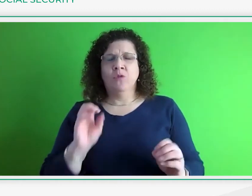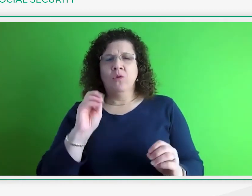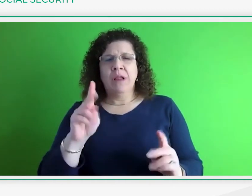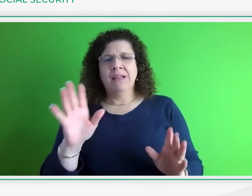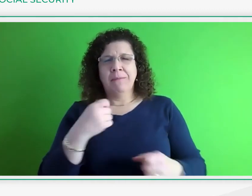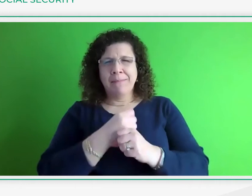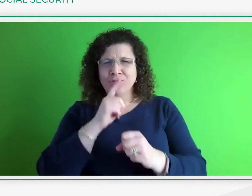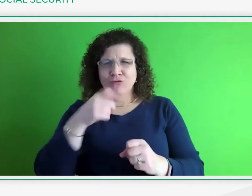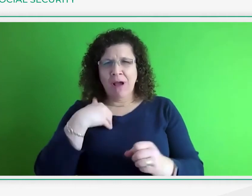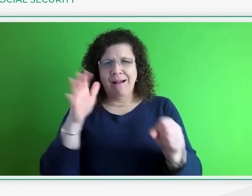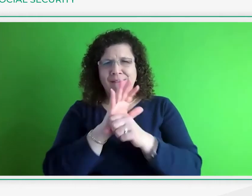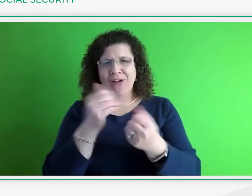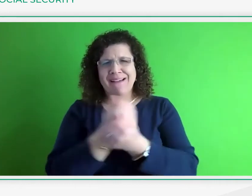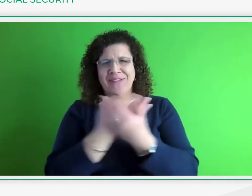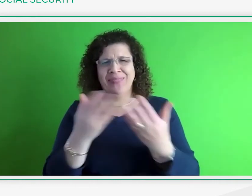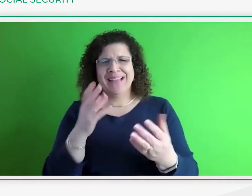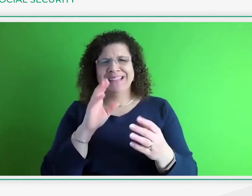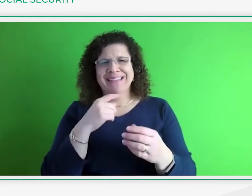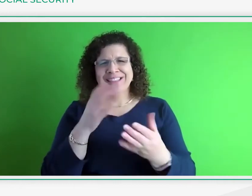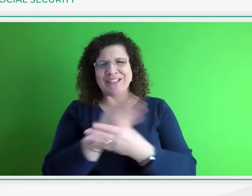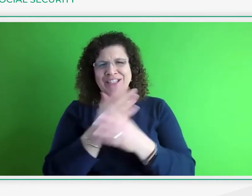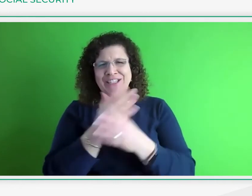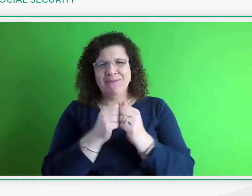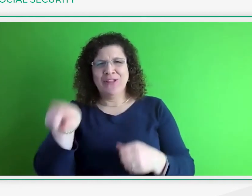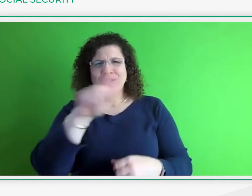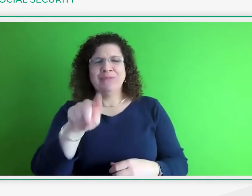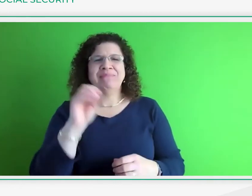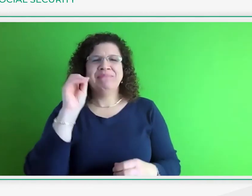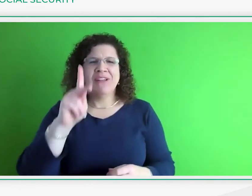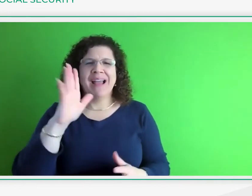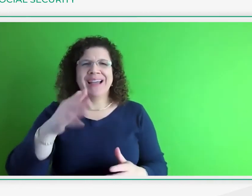Okay, making sure that I covered everything on this slide as I share this information